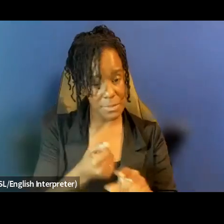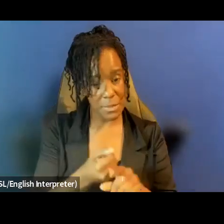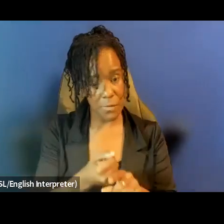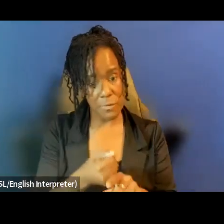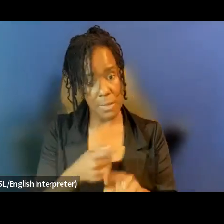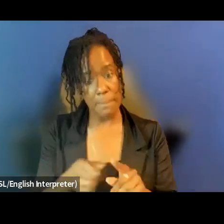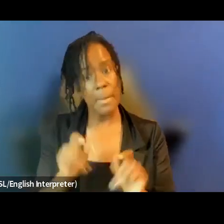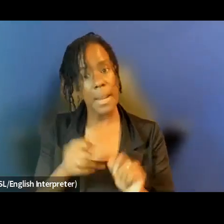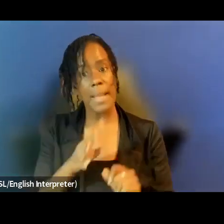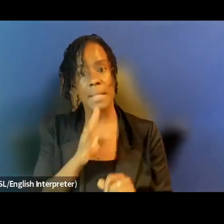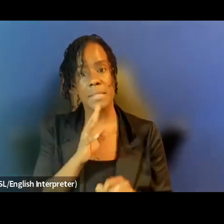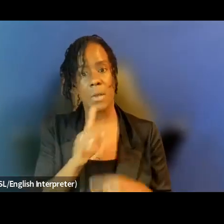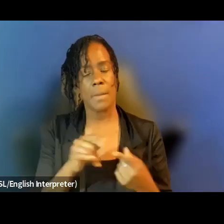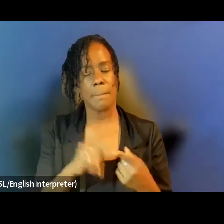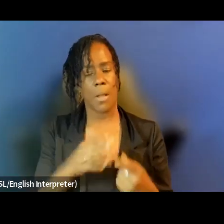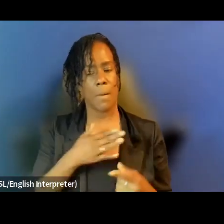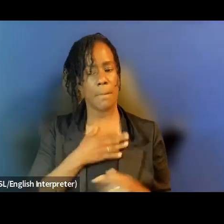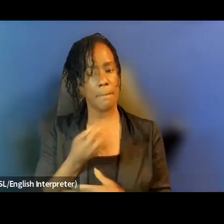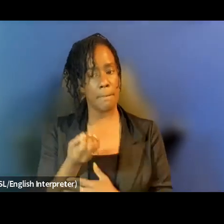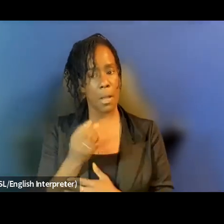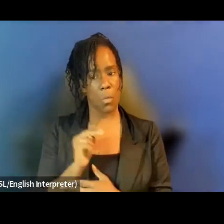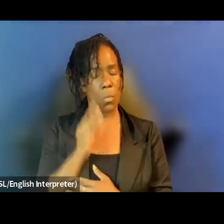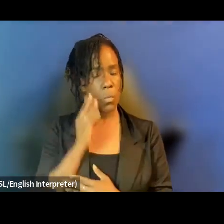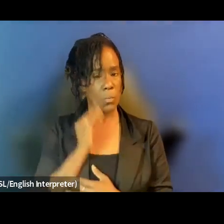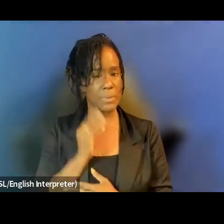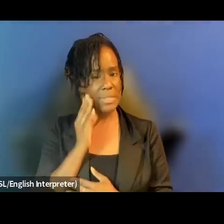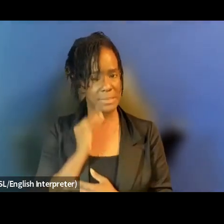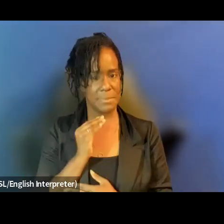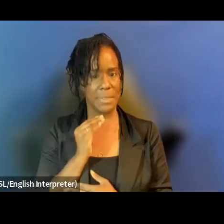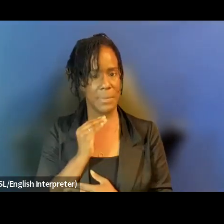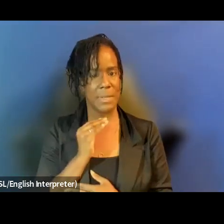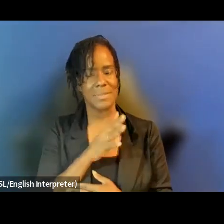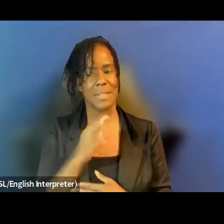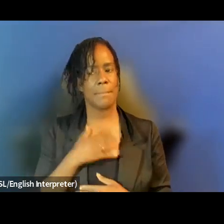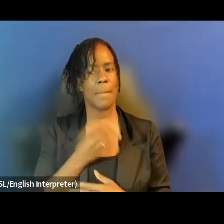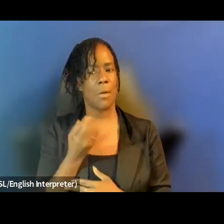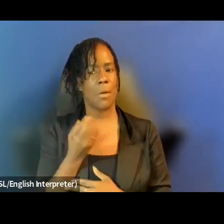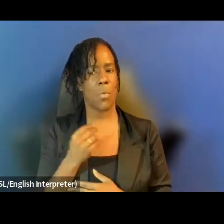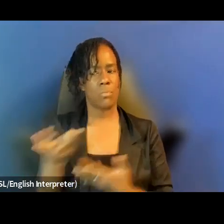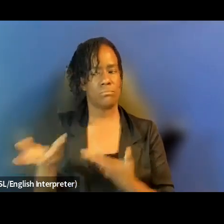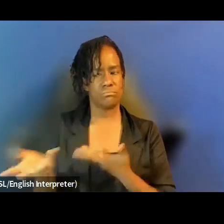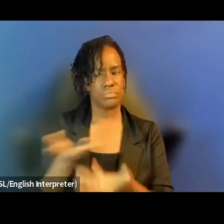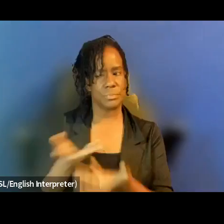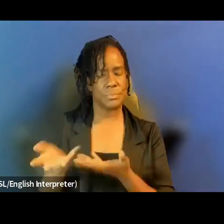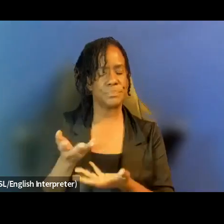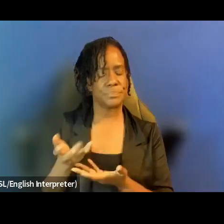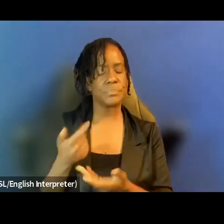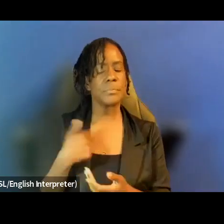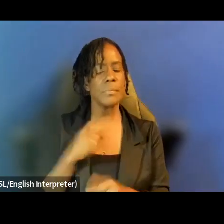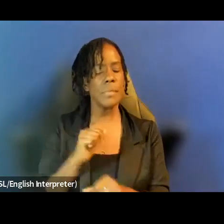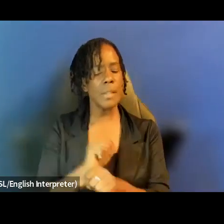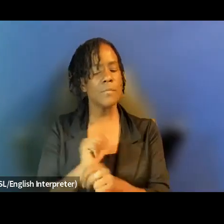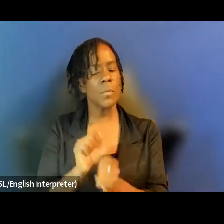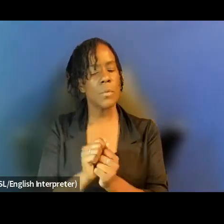That is a great question. It is a big question. I don't know that I have